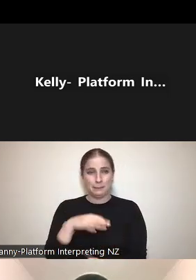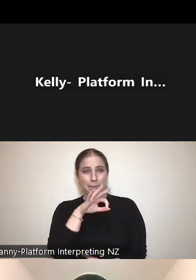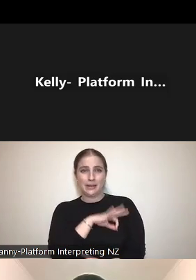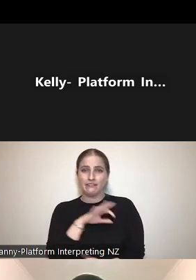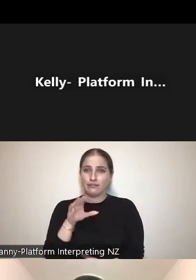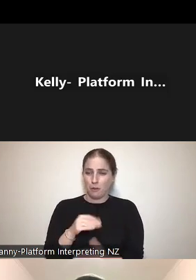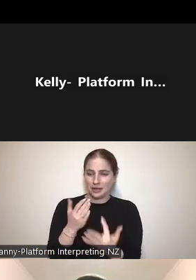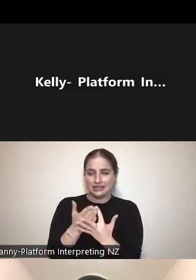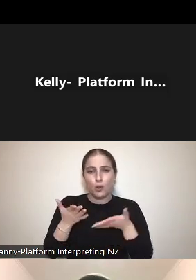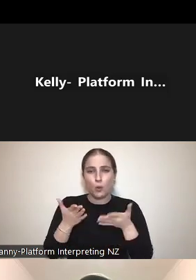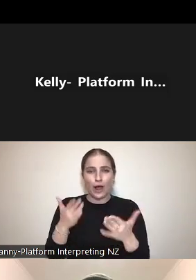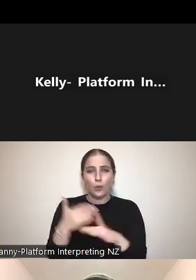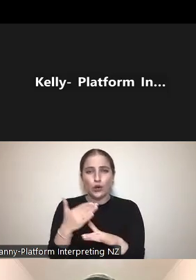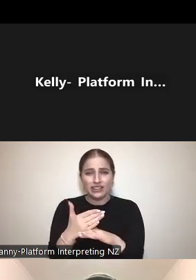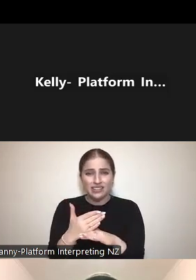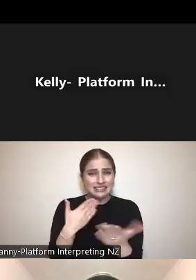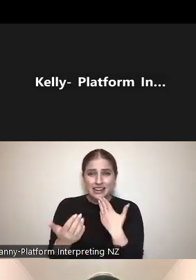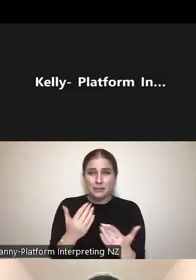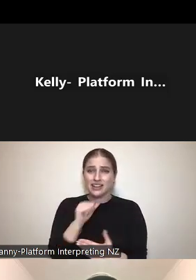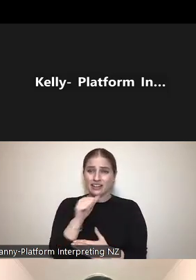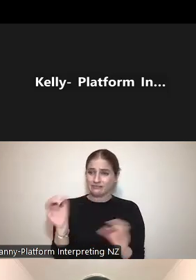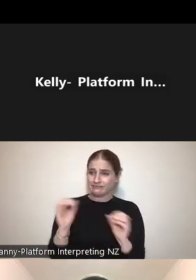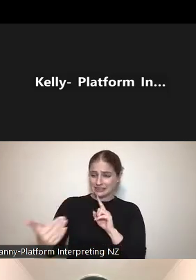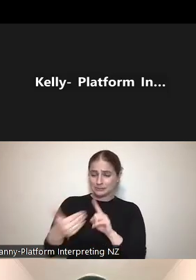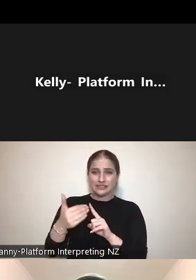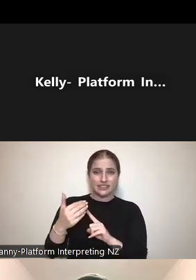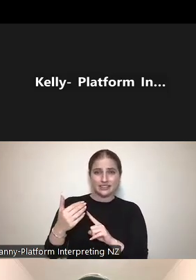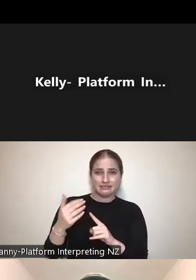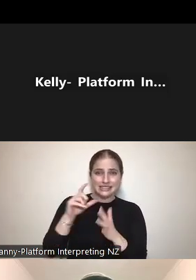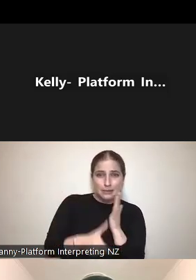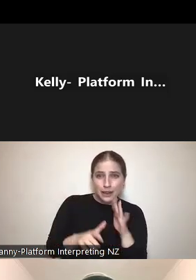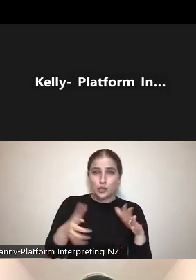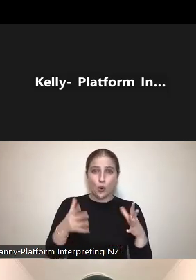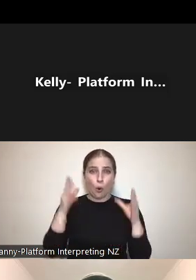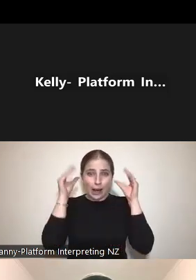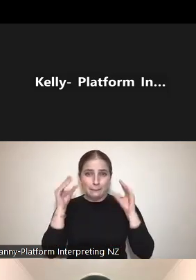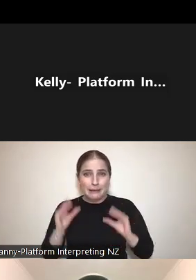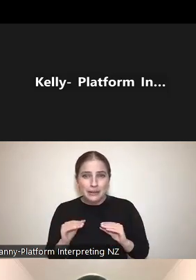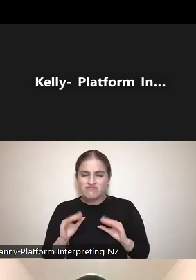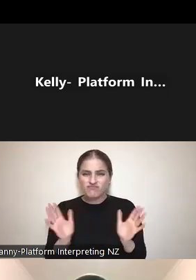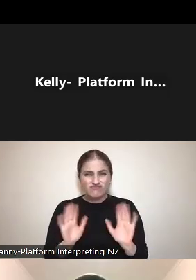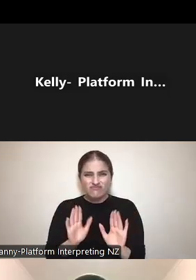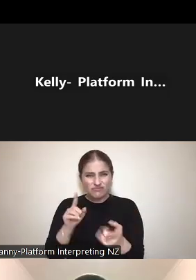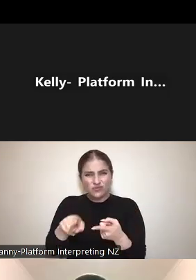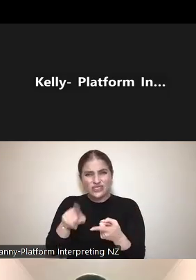specifically, you will have things that you need things to be accessible to you. As I mentioned,